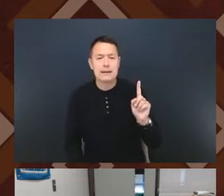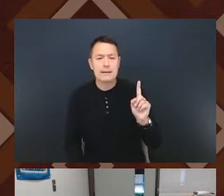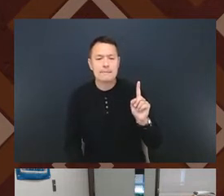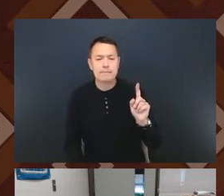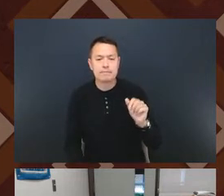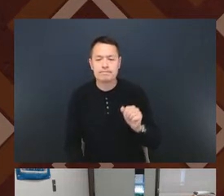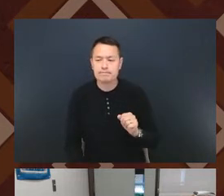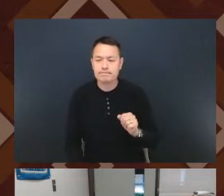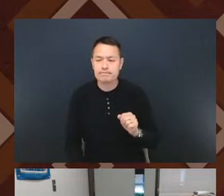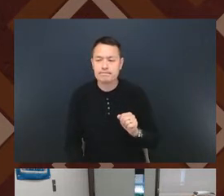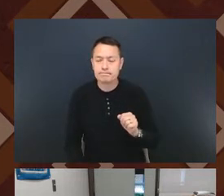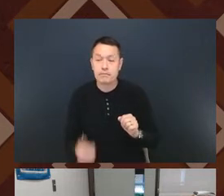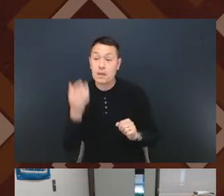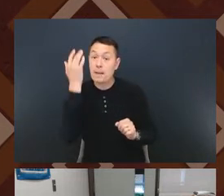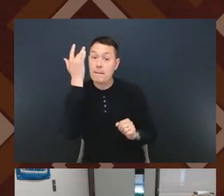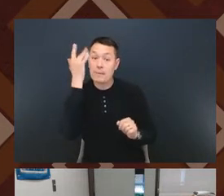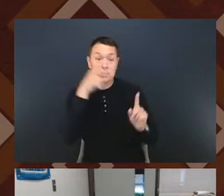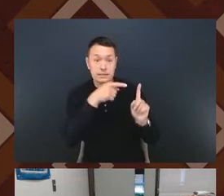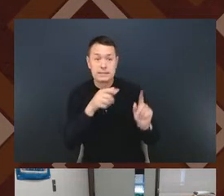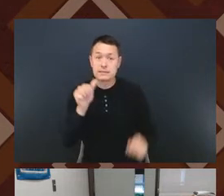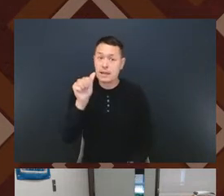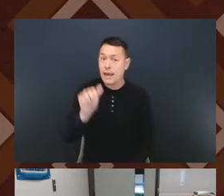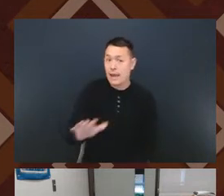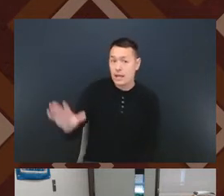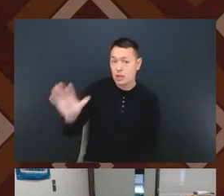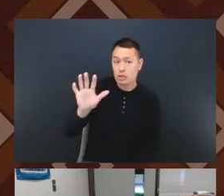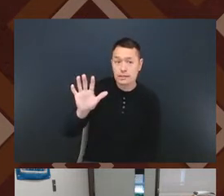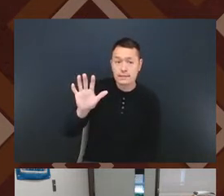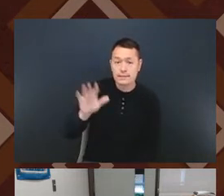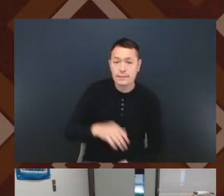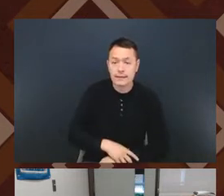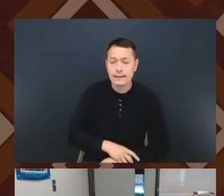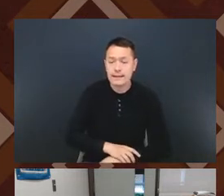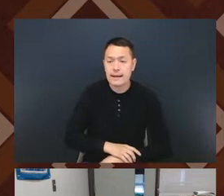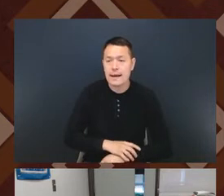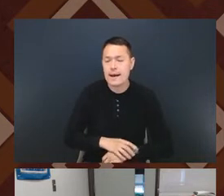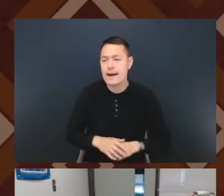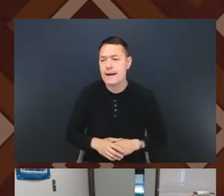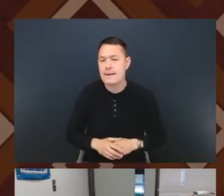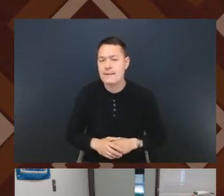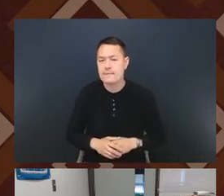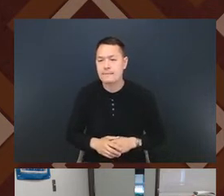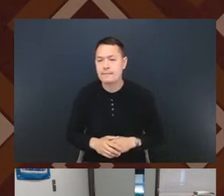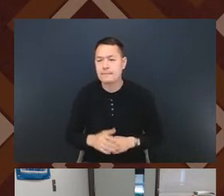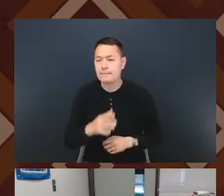Because he's just Asian. Right. And the two defendants. Right.